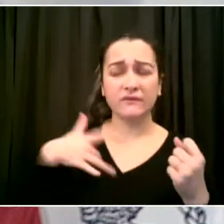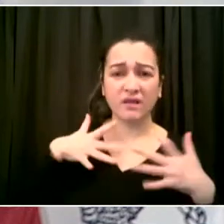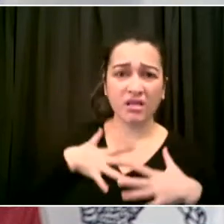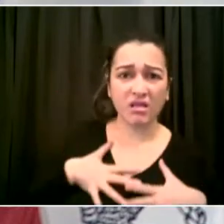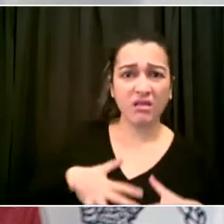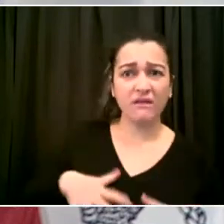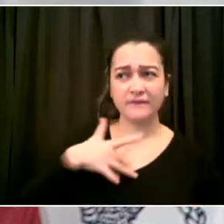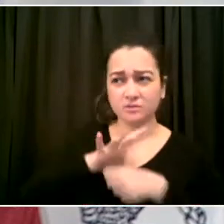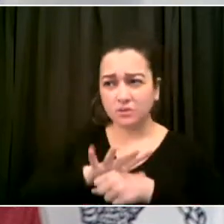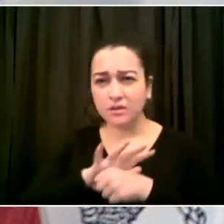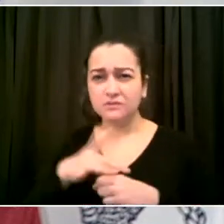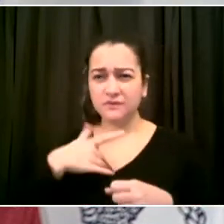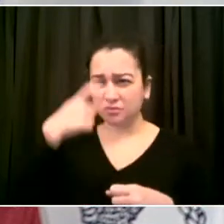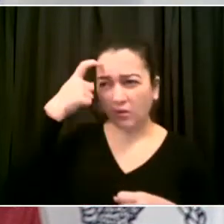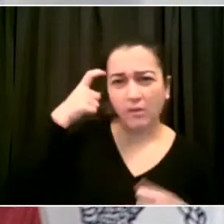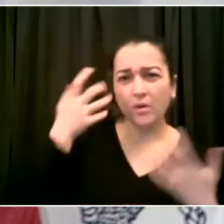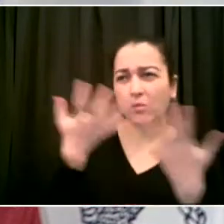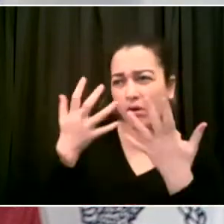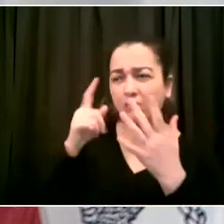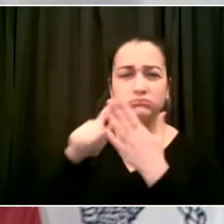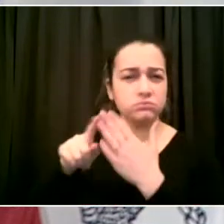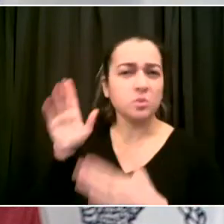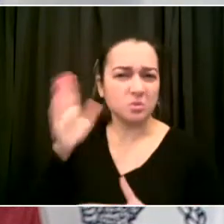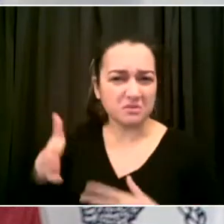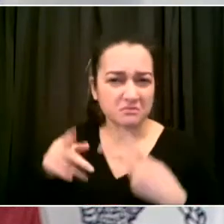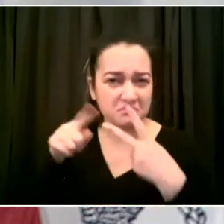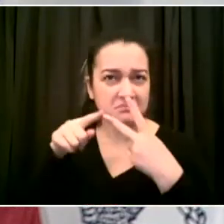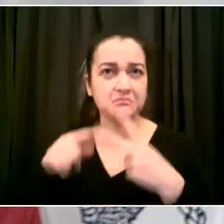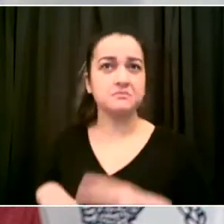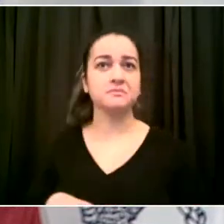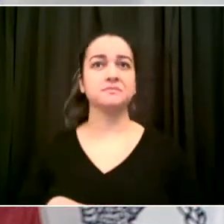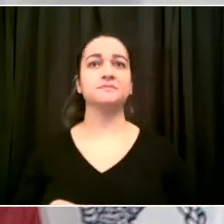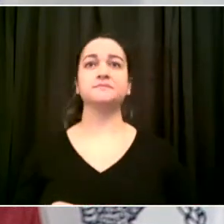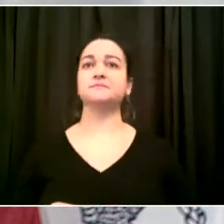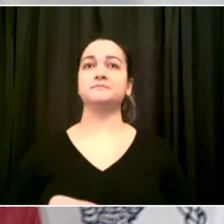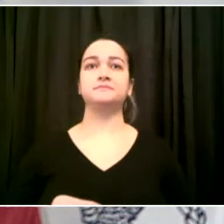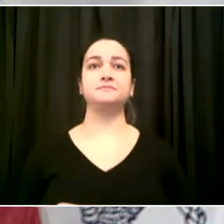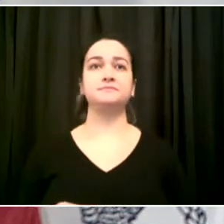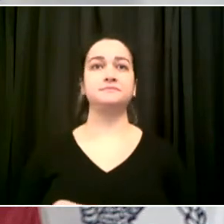BEEN CONTINUING THIS YEAR WITH E THCCHALLENGE WITH REMOTE WE